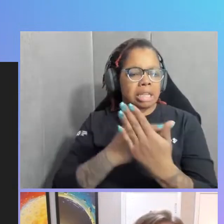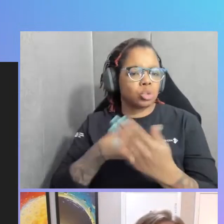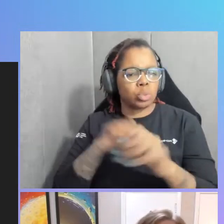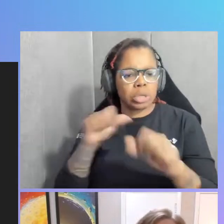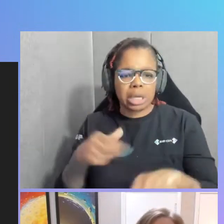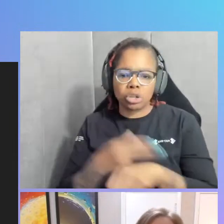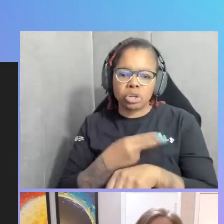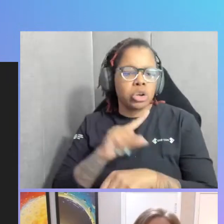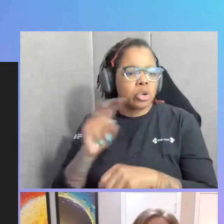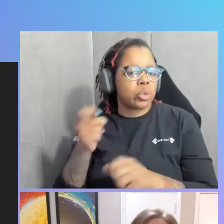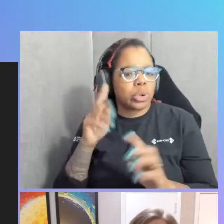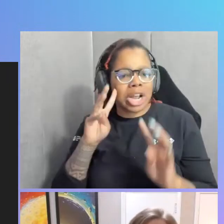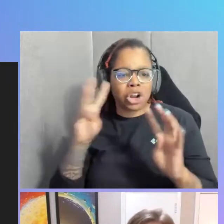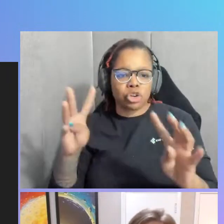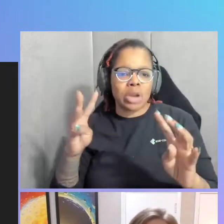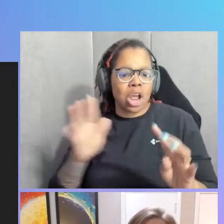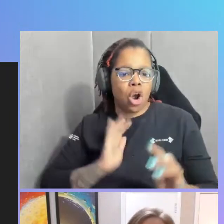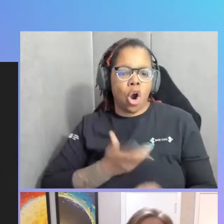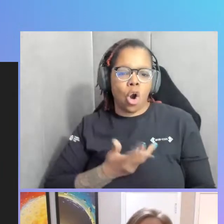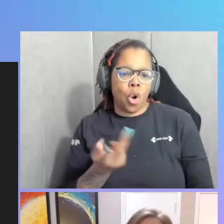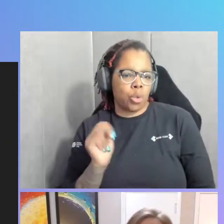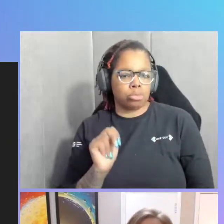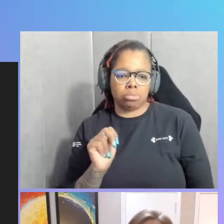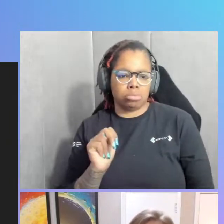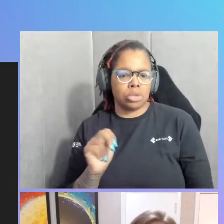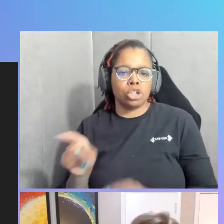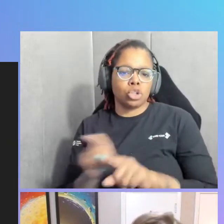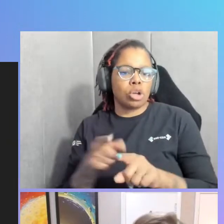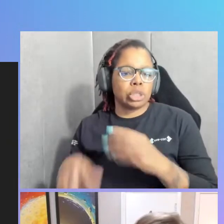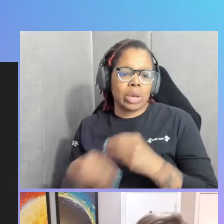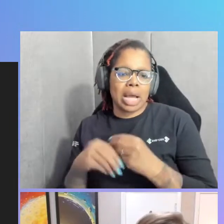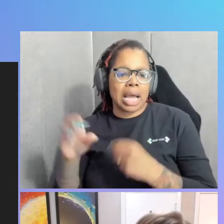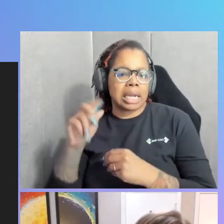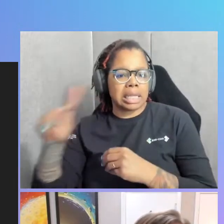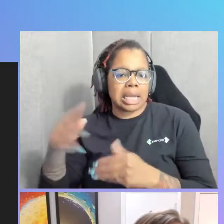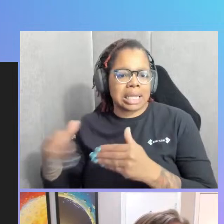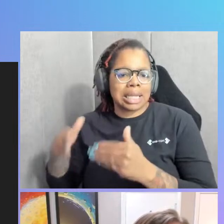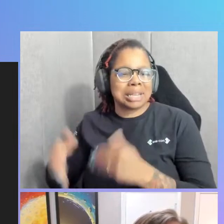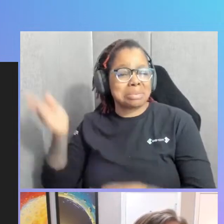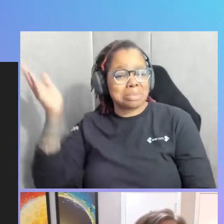ones, so I'll also add a link to